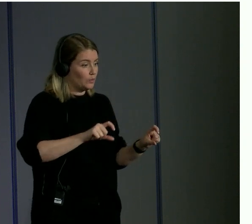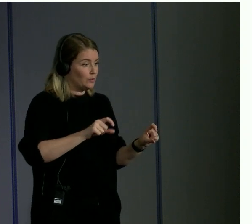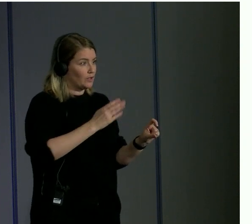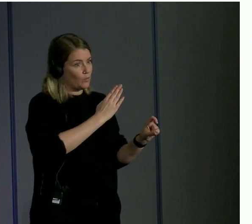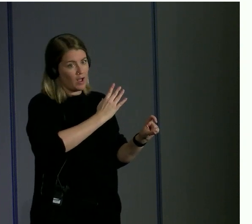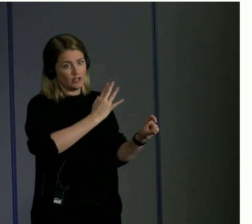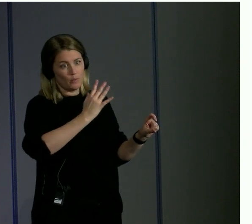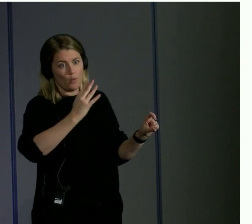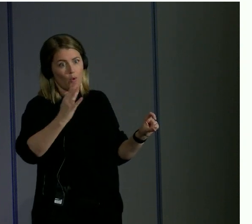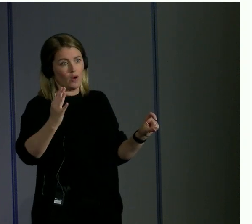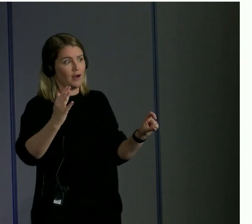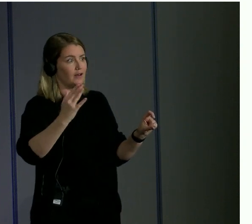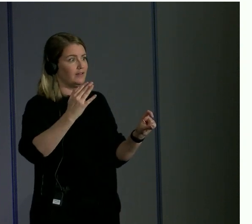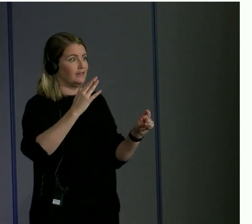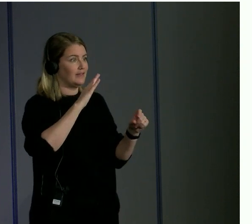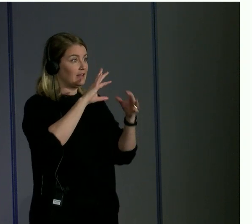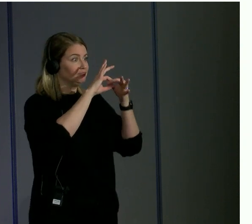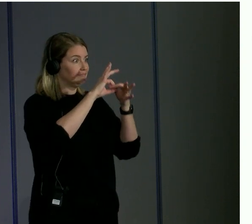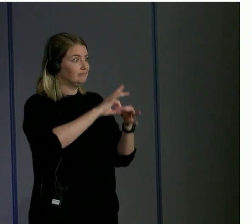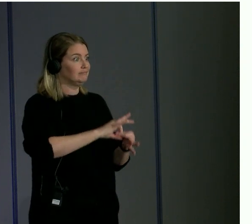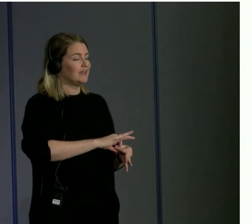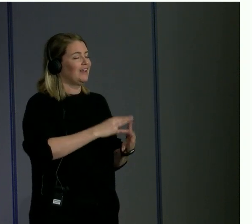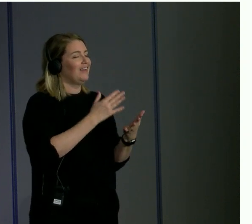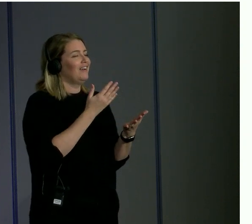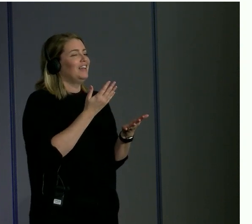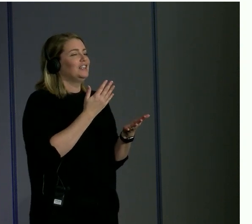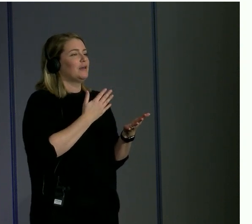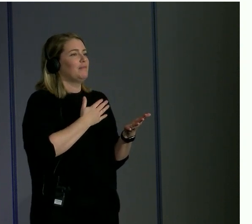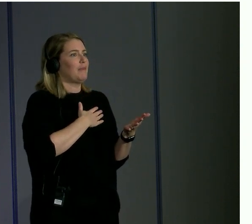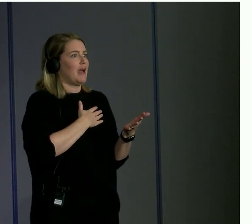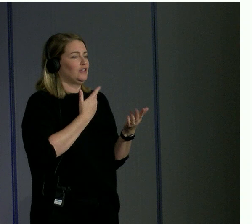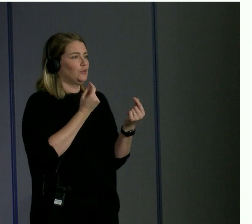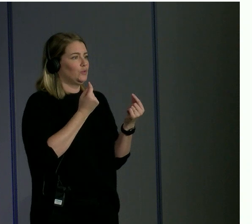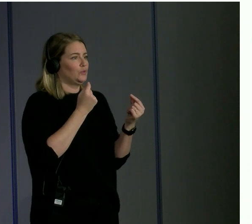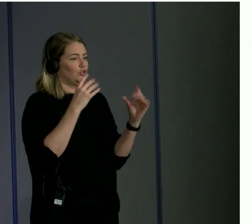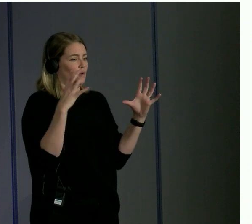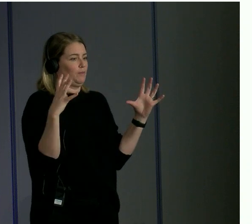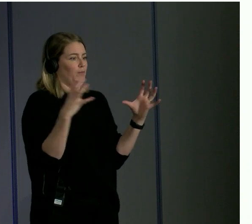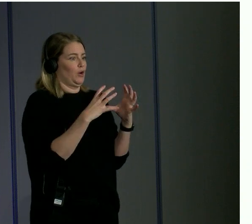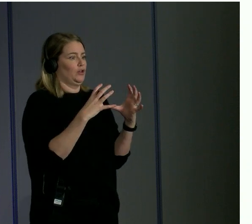Every one of them. So my only recourse is to merge them all into one table.